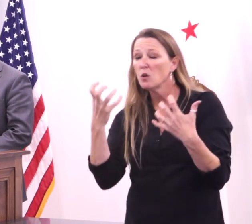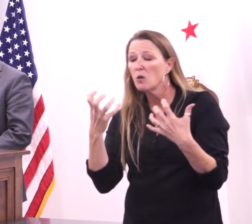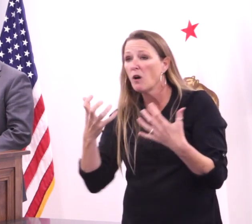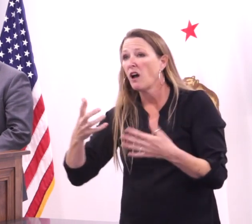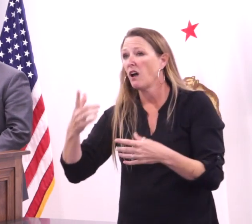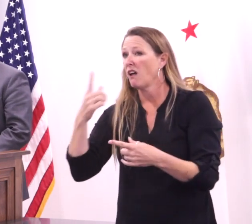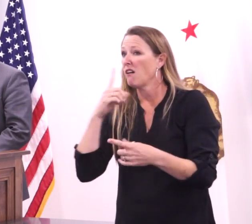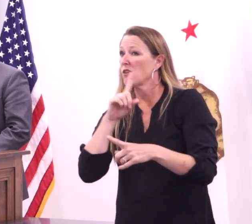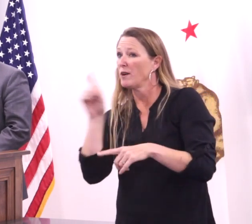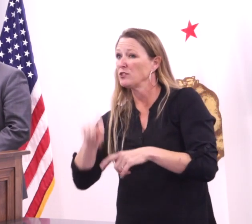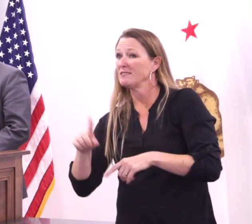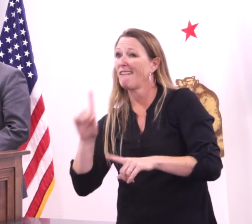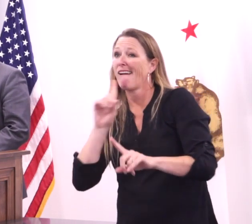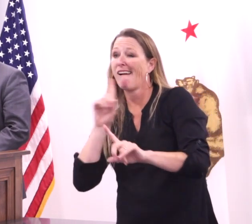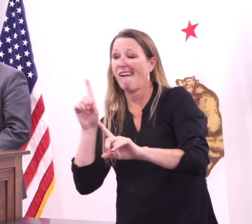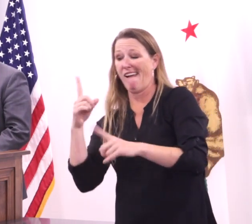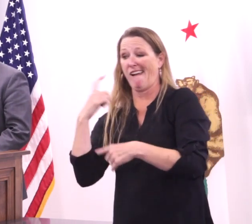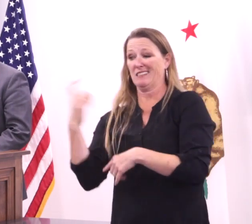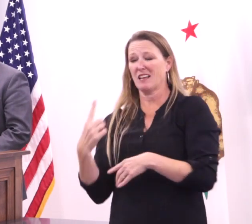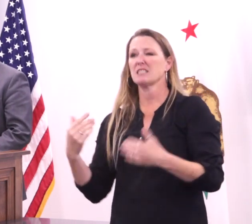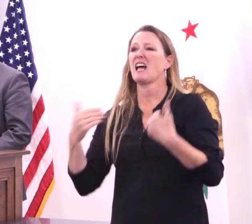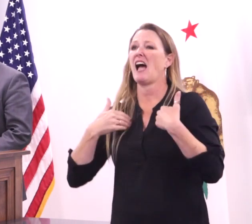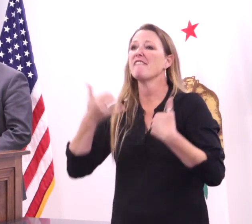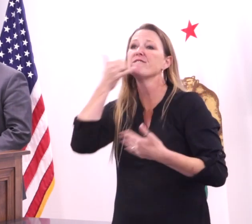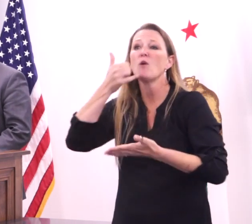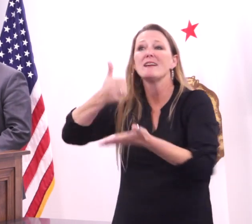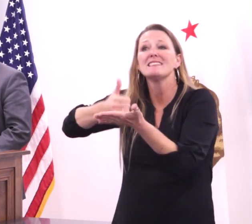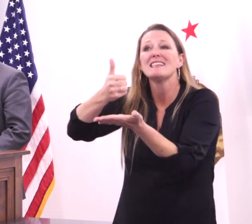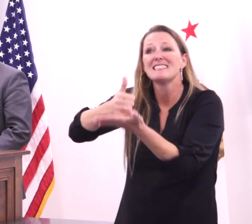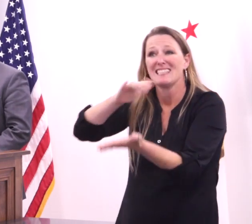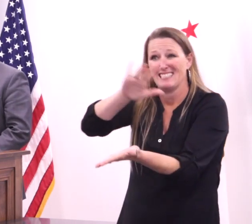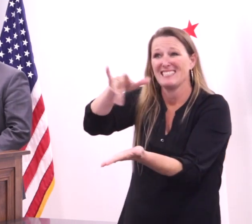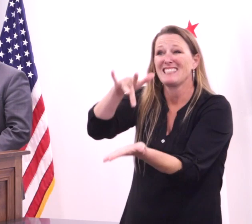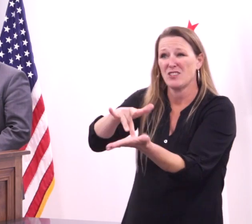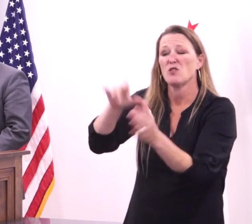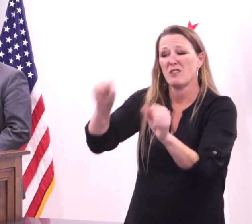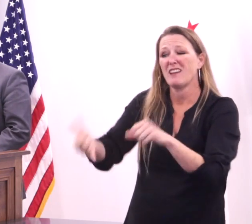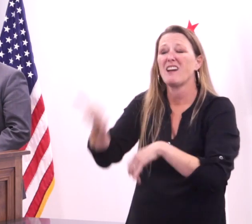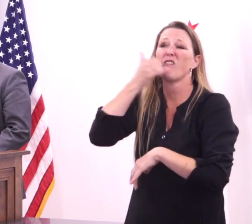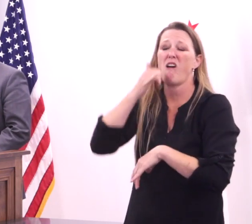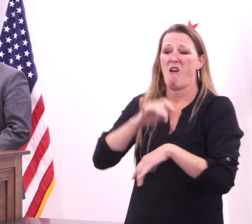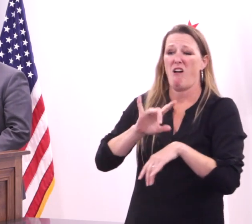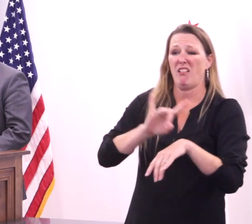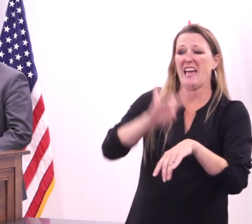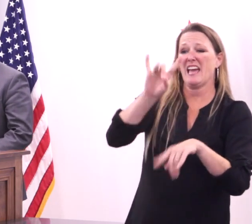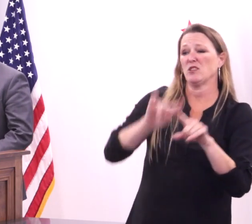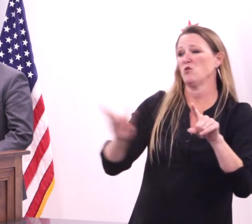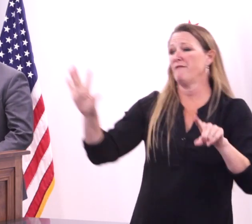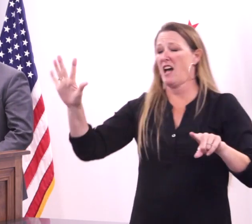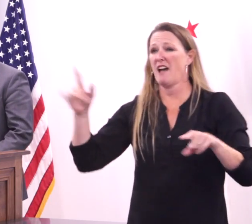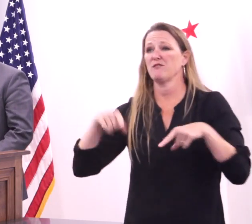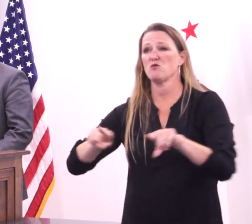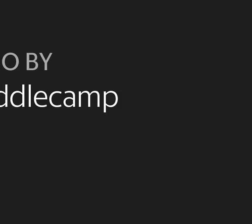805-543-2444, 8 to 5 PM on weekdays and 8 AM to 4 PM on weekends.